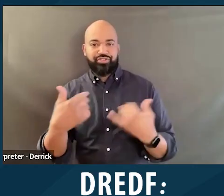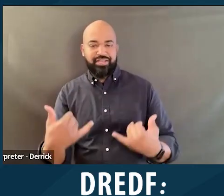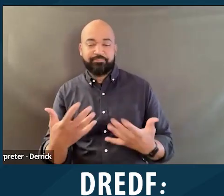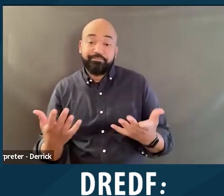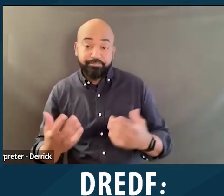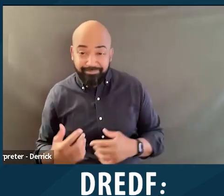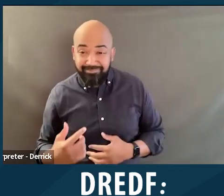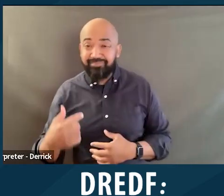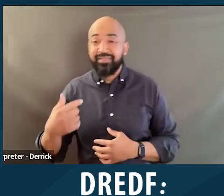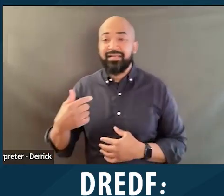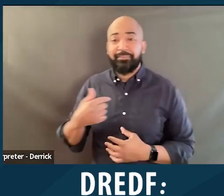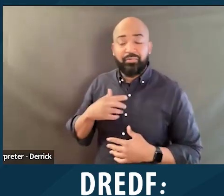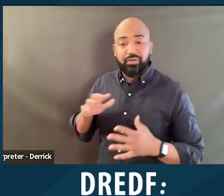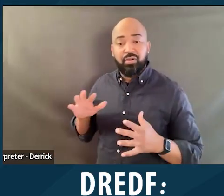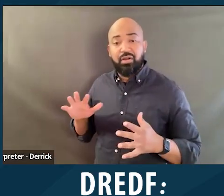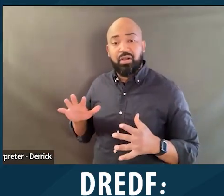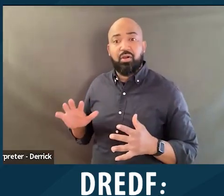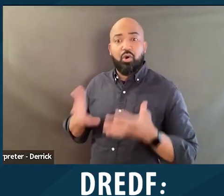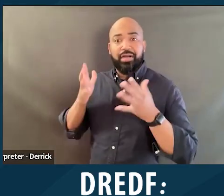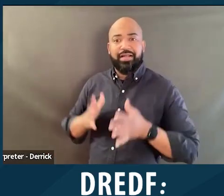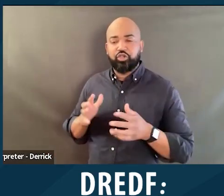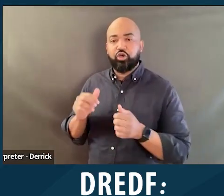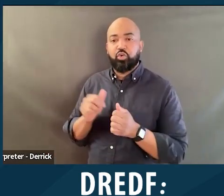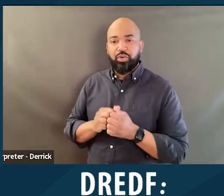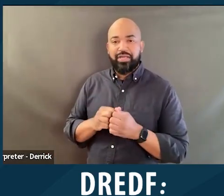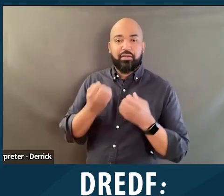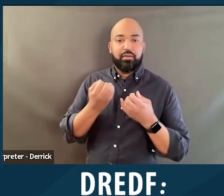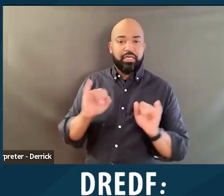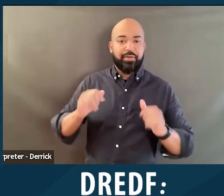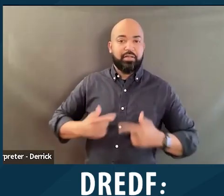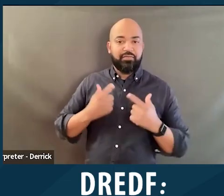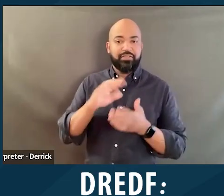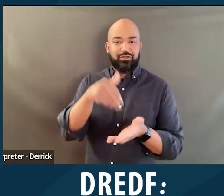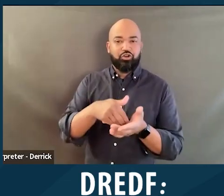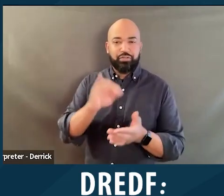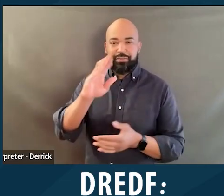been a long‑time organizer with ADAPT and with independent living centers and so on.